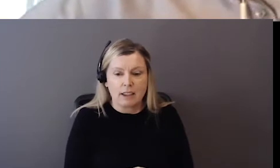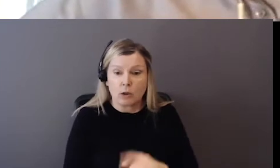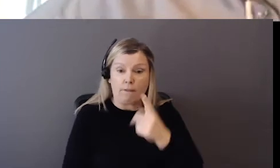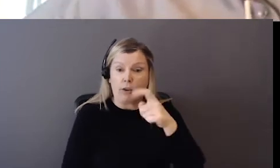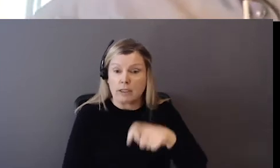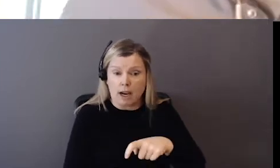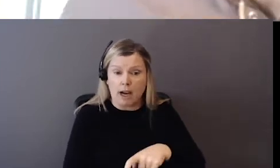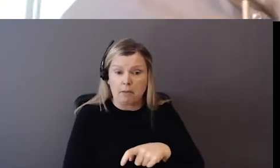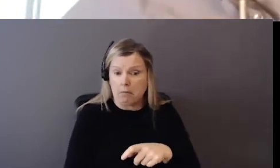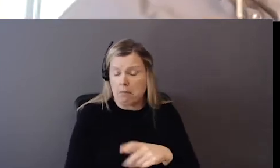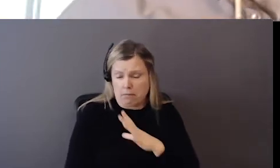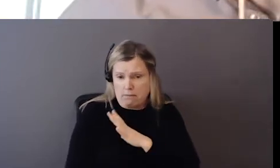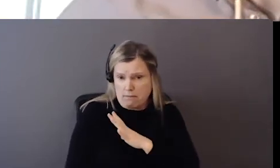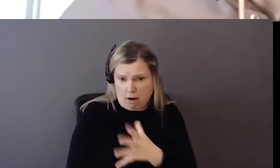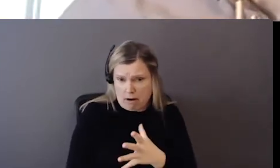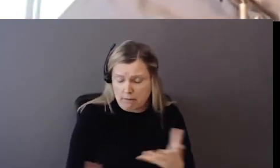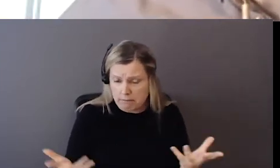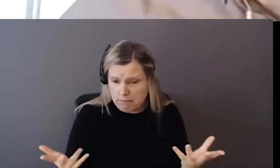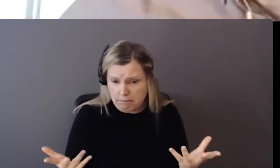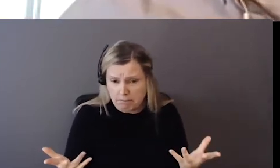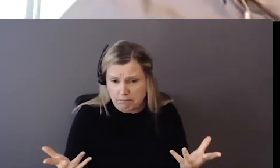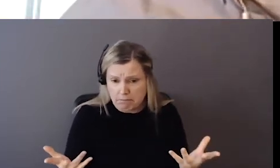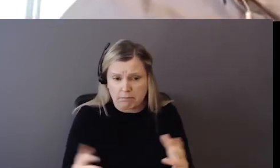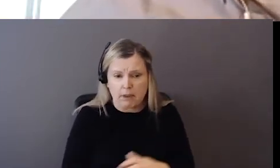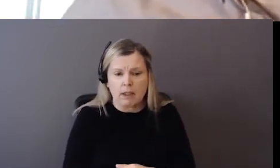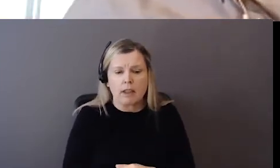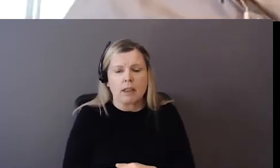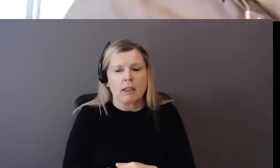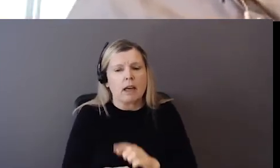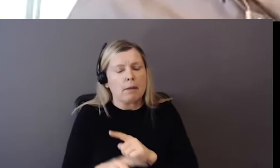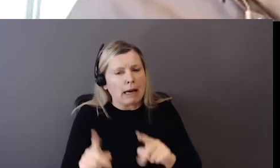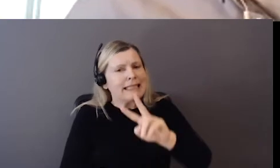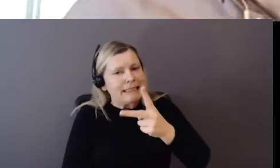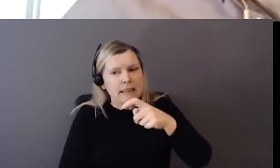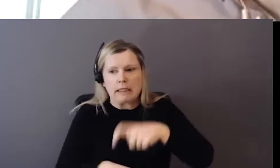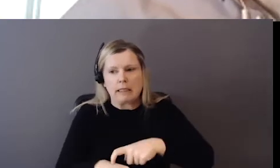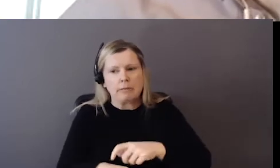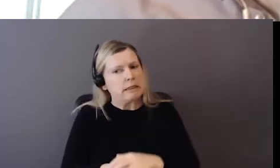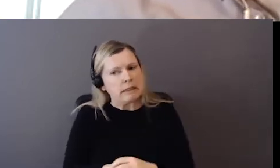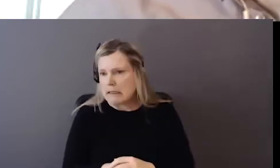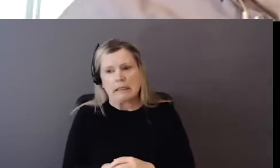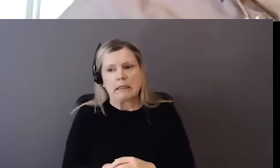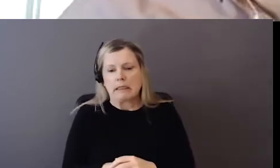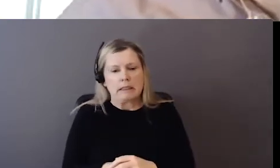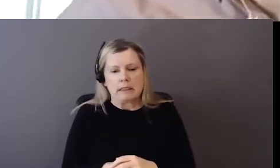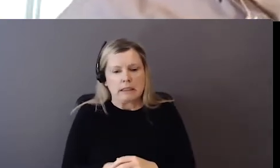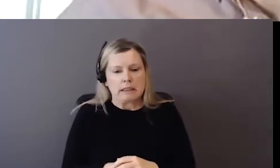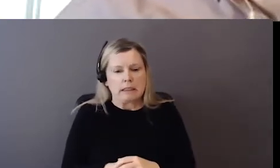mean, I thought it was all great. The second time I actually ended up, I went on leave and it didn't